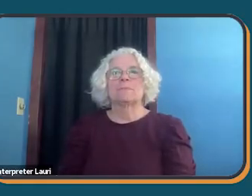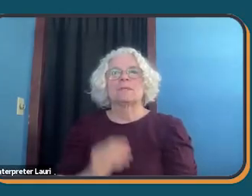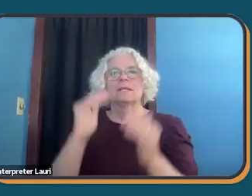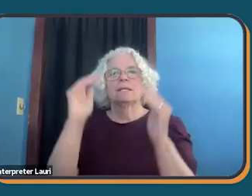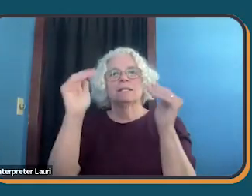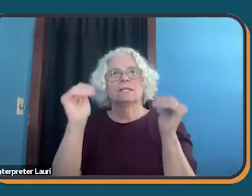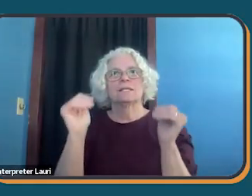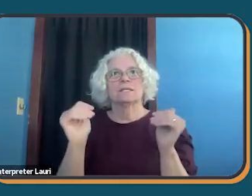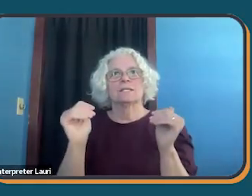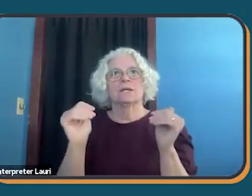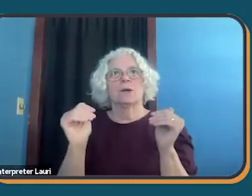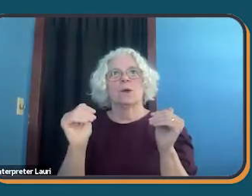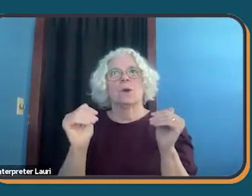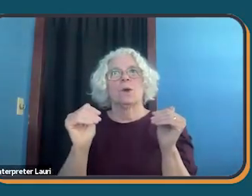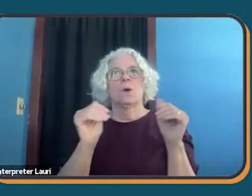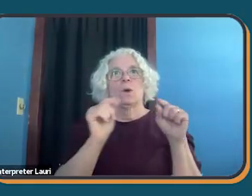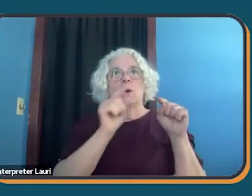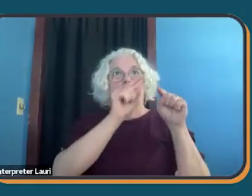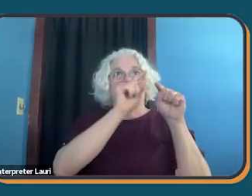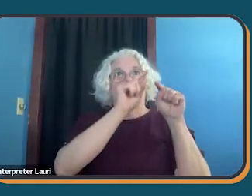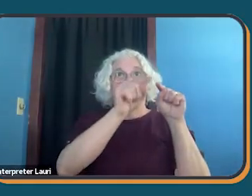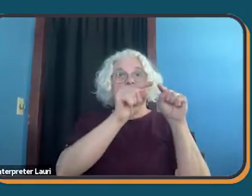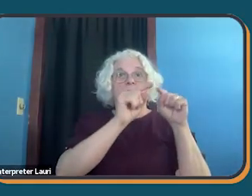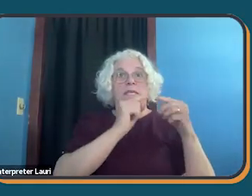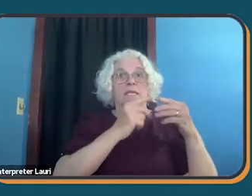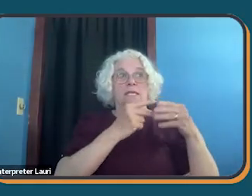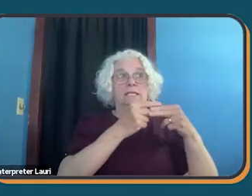if you want to go ahead and just show this slide all at once, Korey,